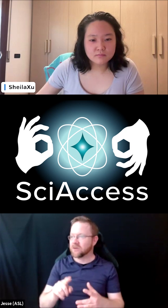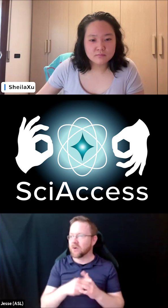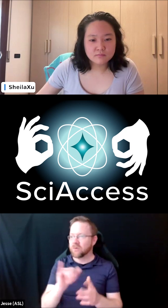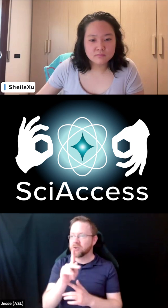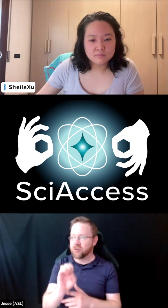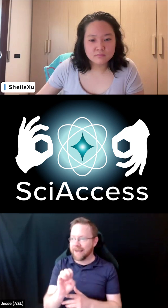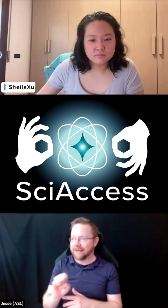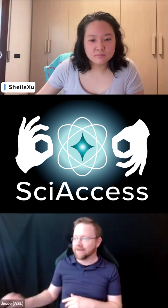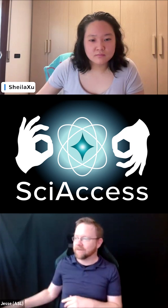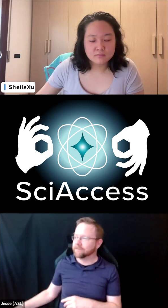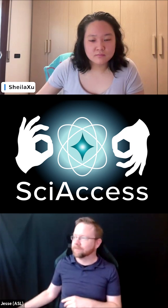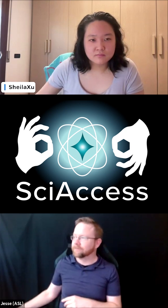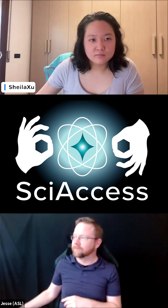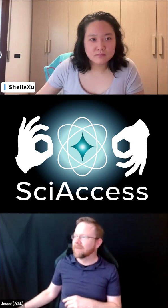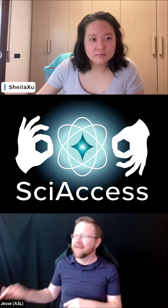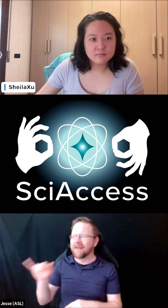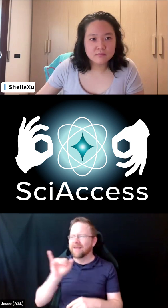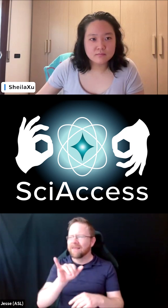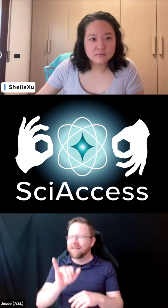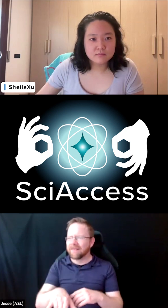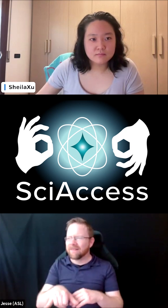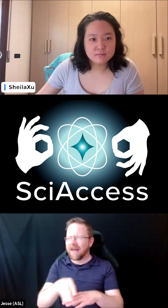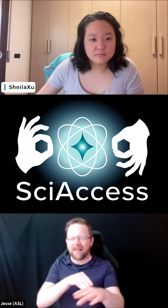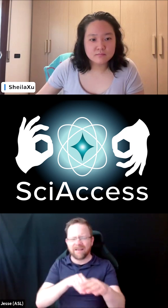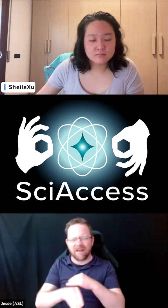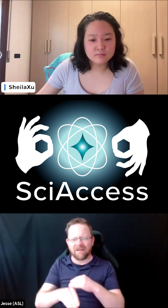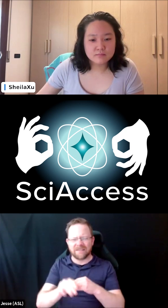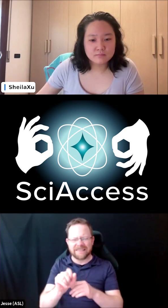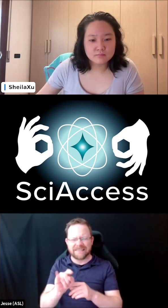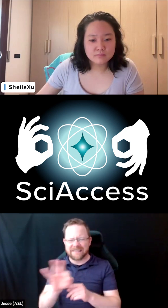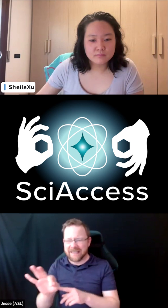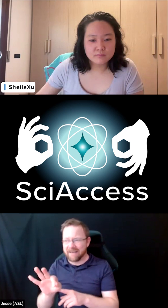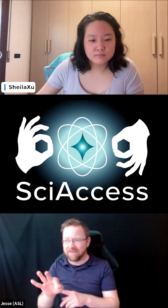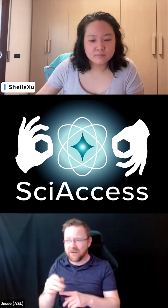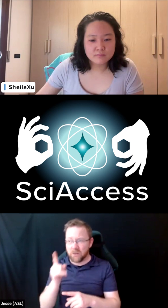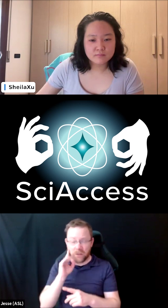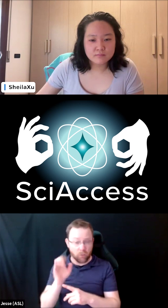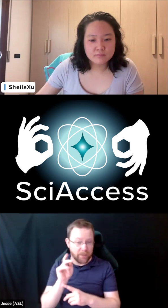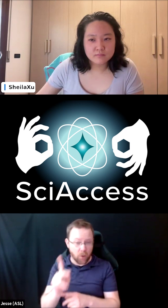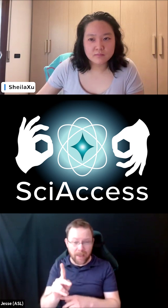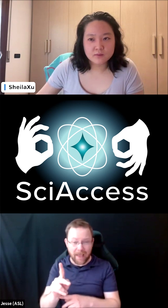stiffness would be okay for ASL if you were on the moon where you would also have a lot of sun shields, so